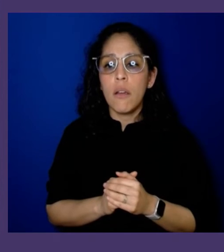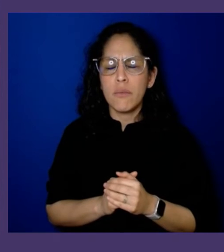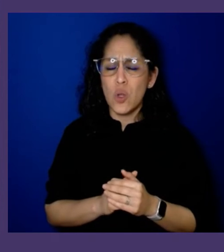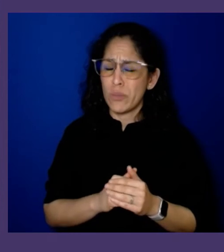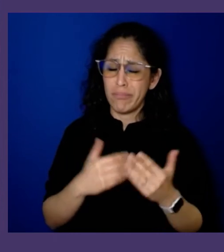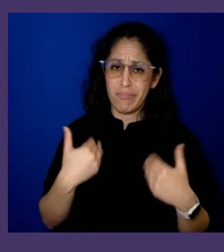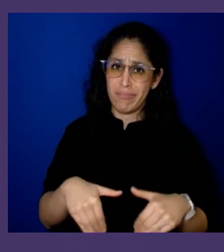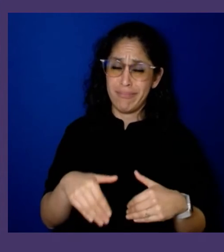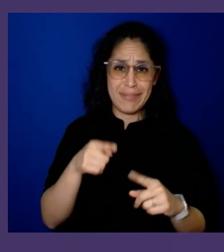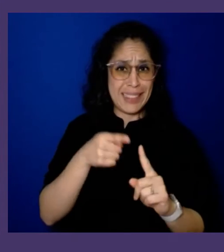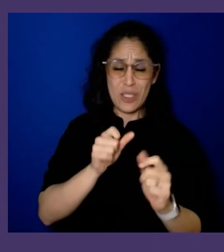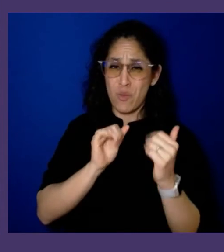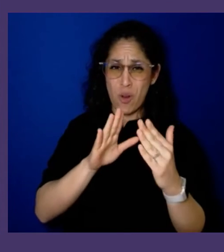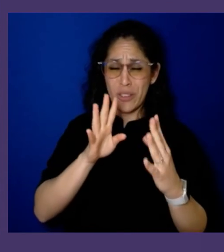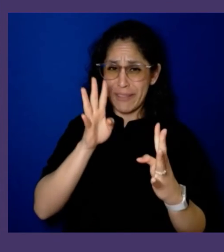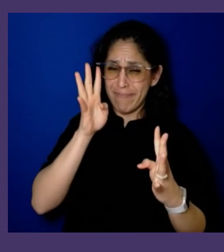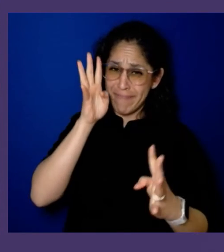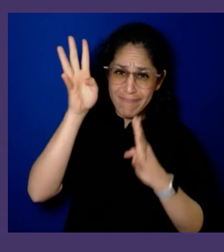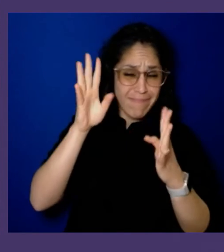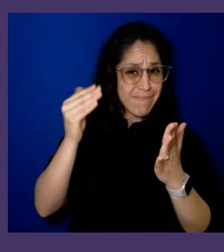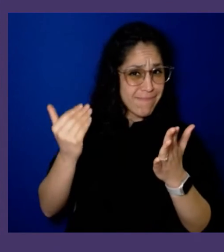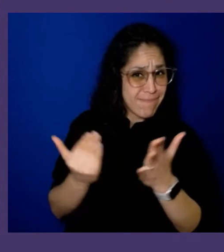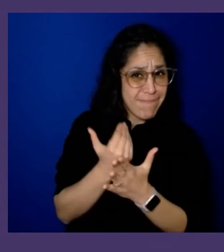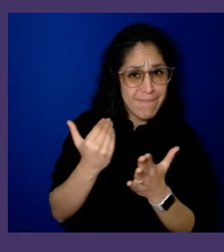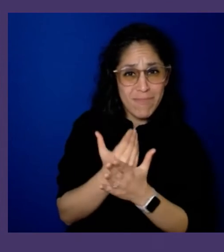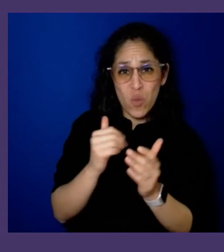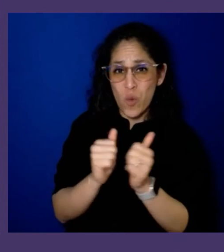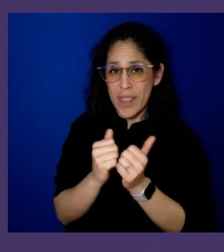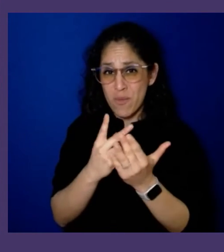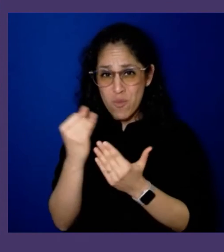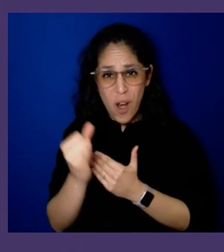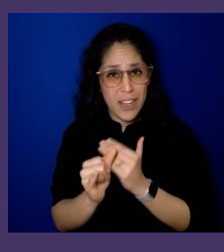to project development that I haven't really